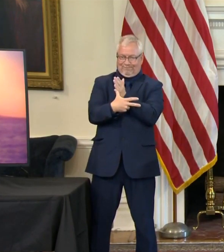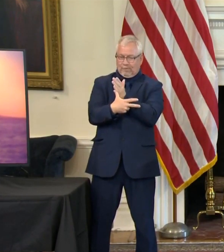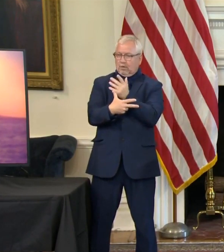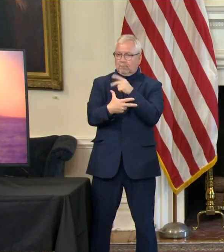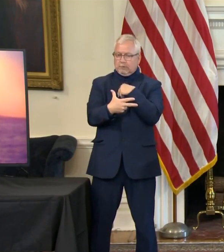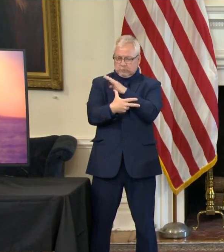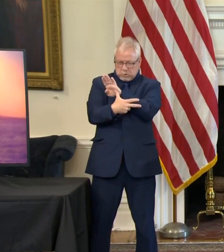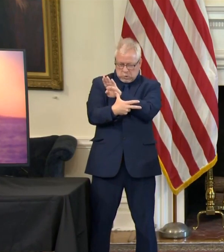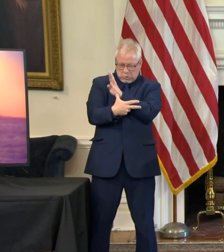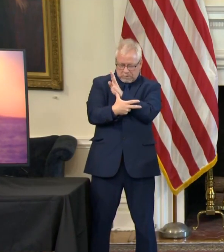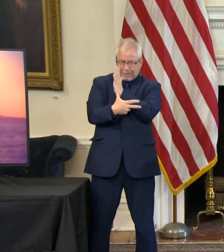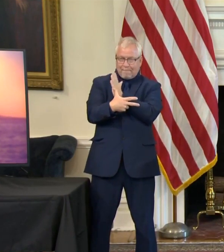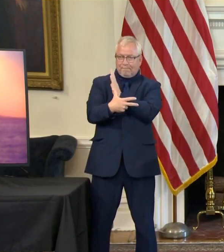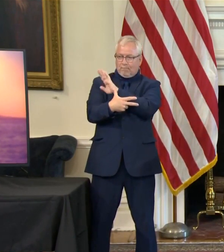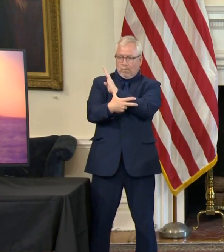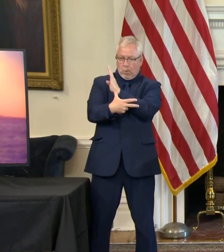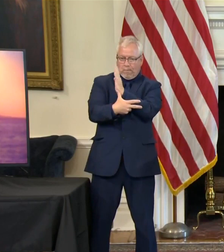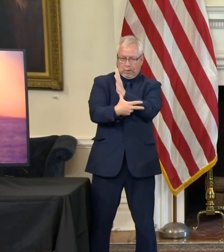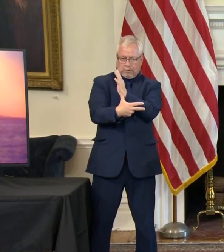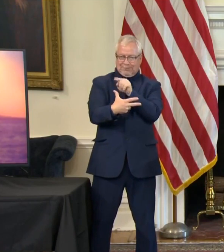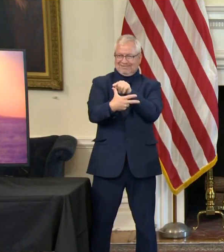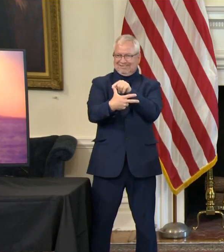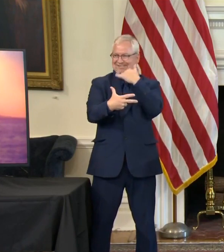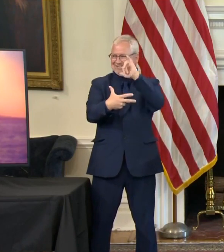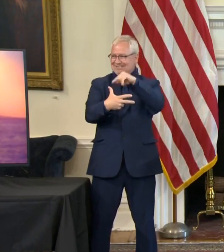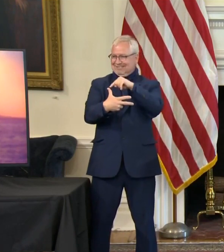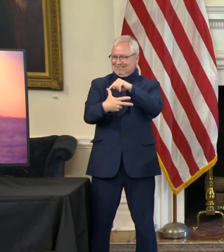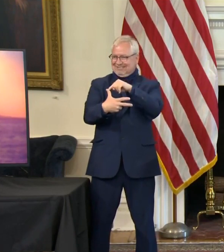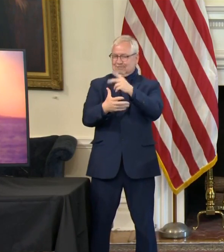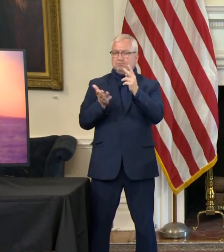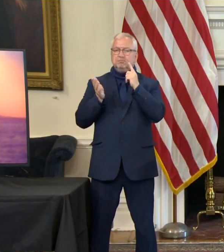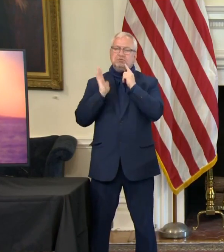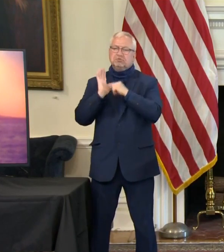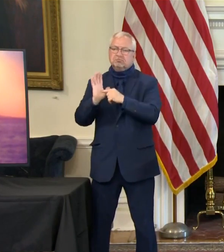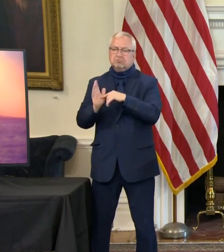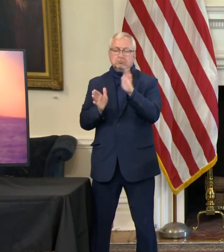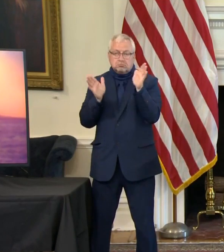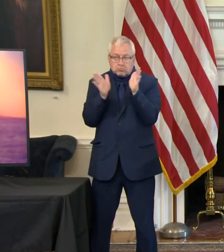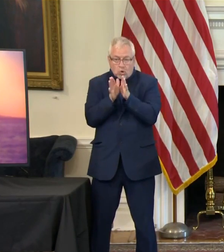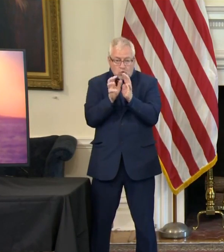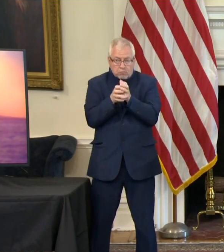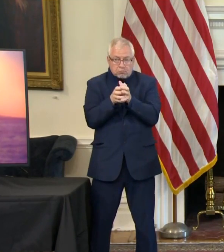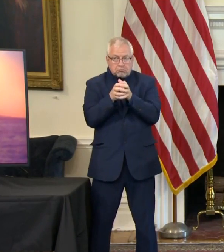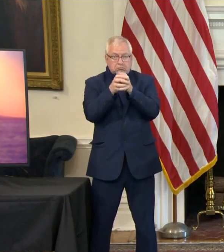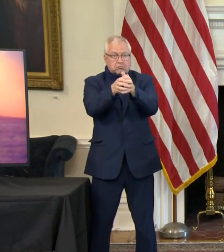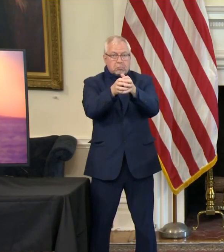WE ARE NOT FULLY OPENING POOLS. WE ARE NOT FULLY OPENING DAY CAMPS.